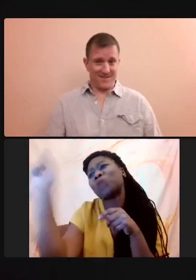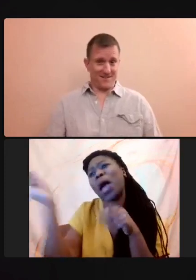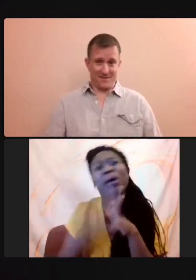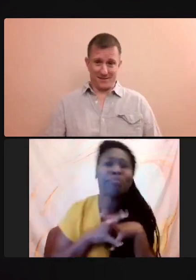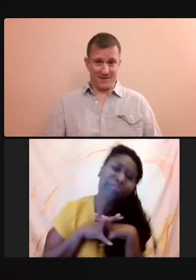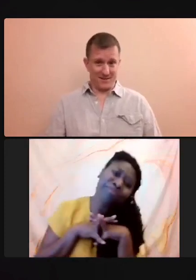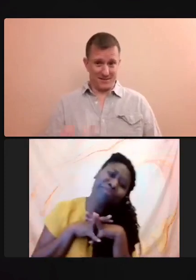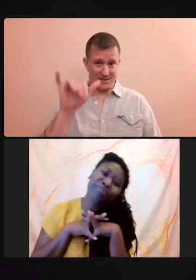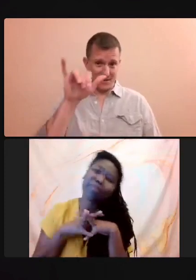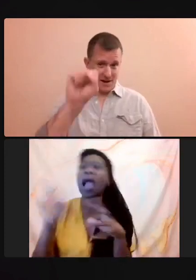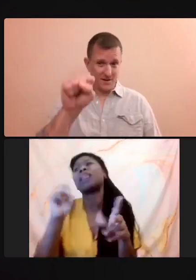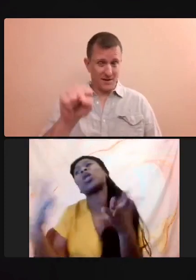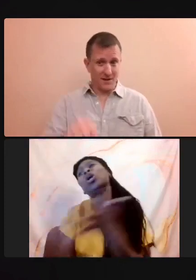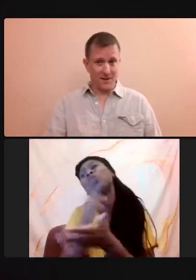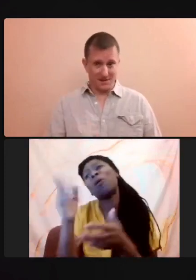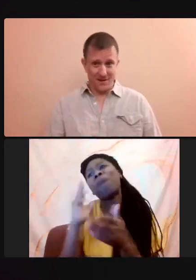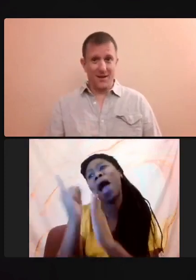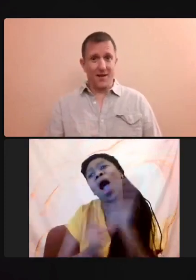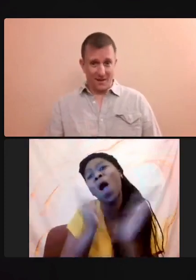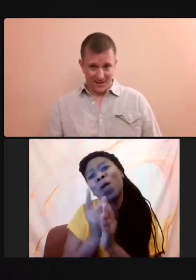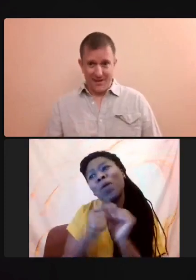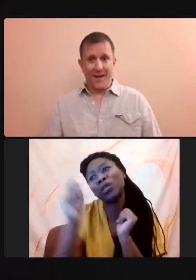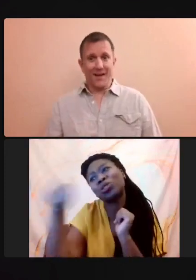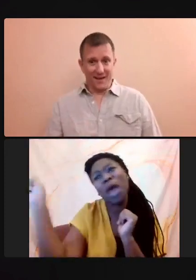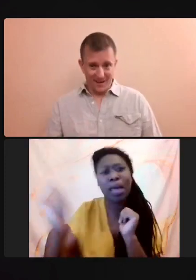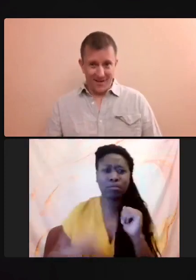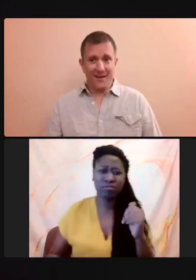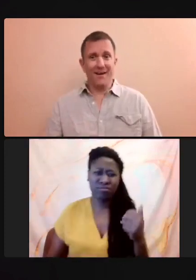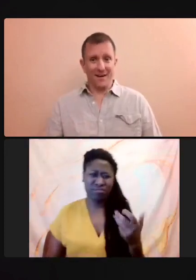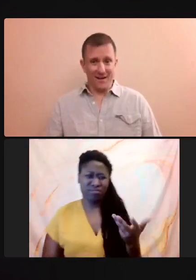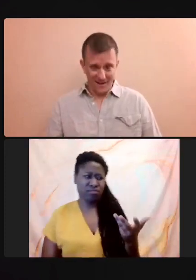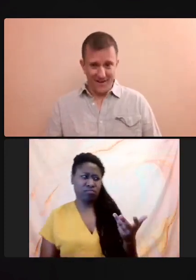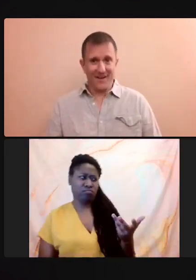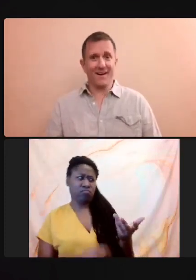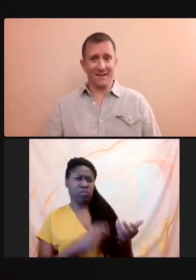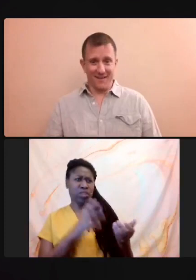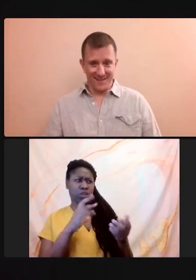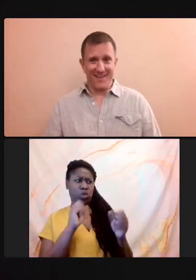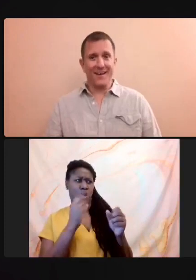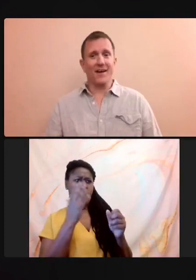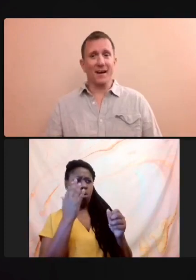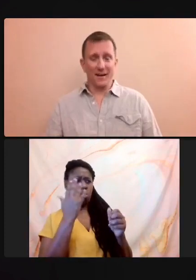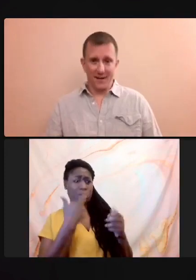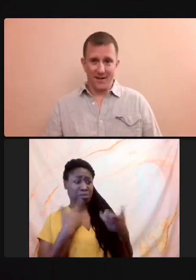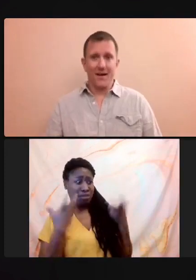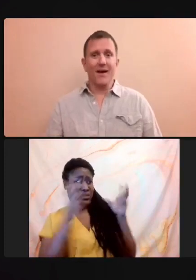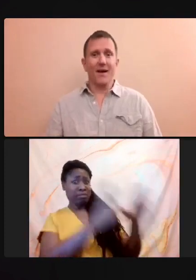You go figure it out. Hearing Student Right. I think the ITP needs to have a more significant role